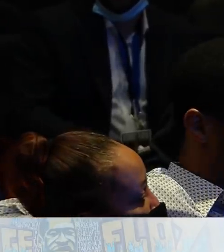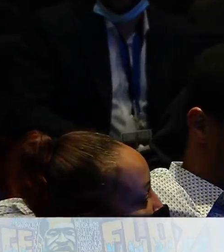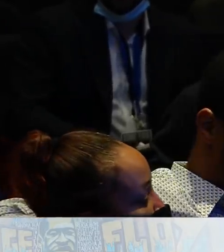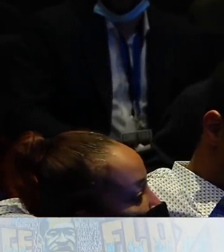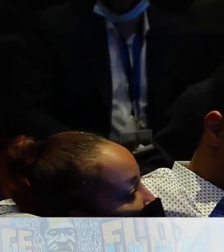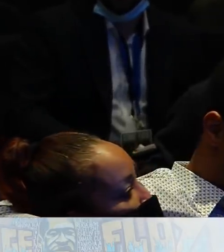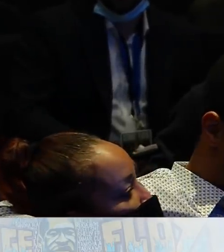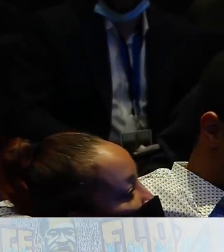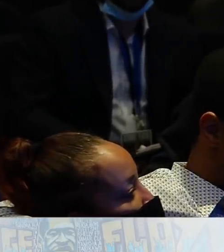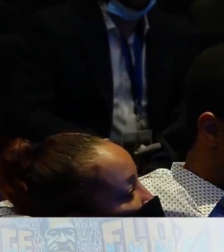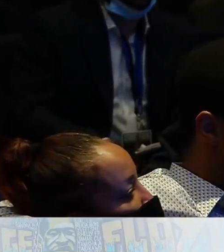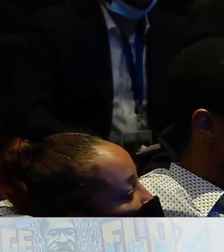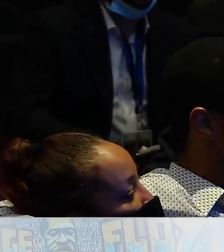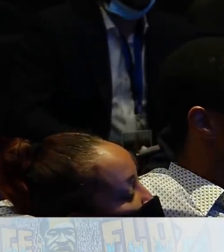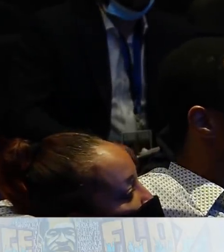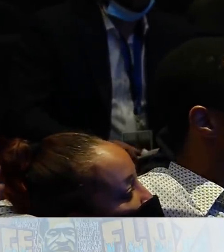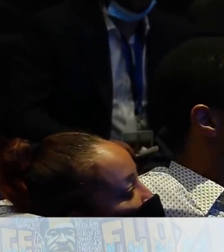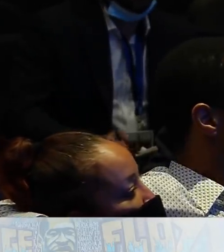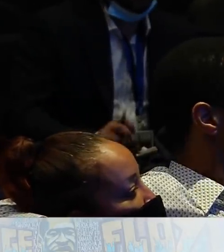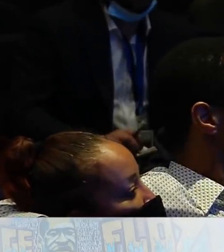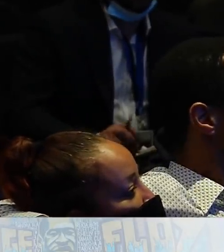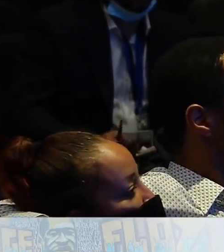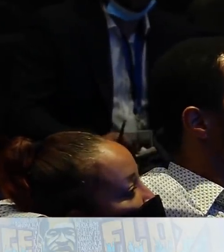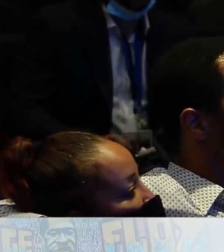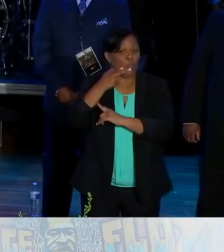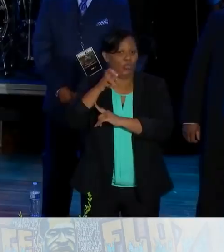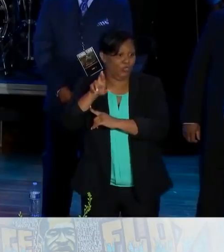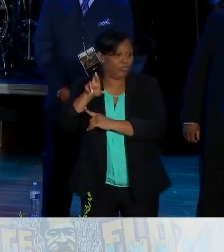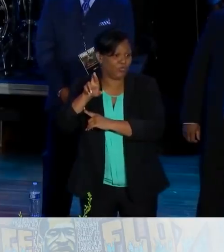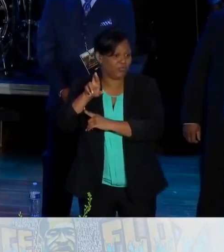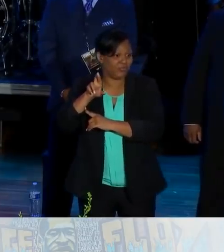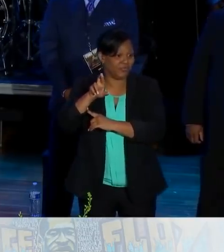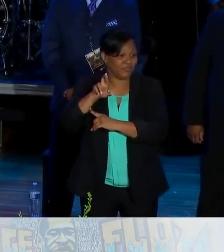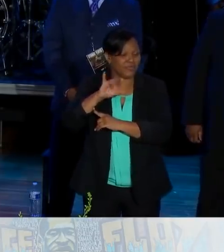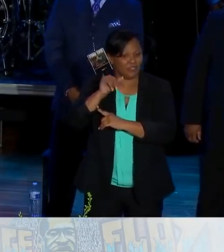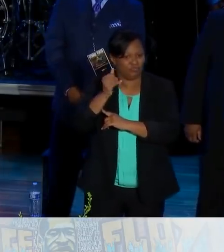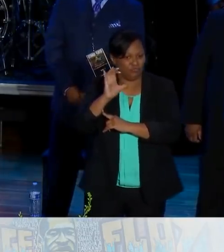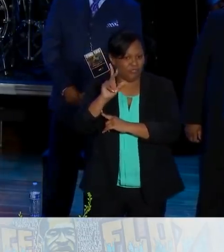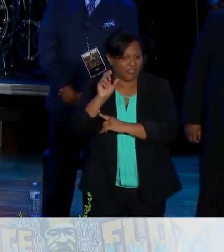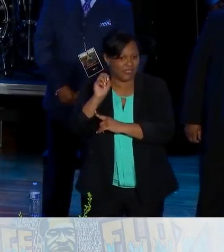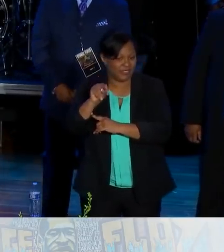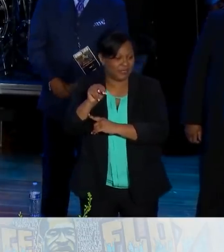WITH US. AND HIS SPOKESMAN FOR RAINBOW PUSH, JONATHAN LUTHER JACKSON.